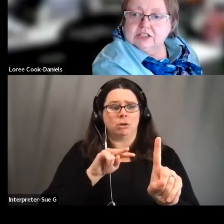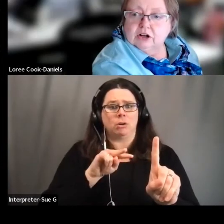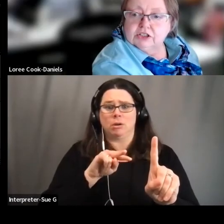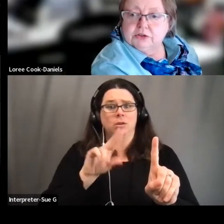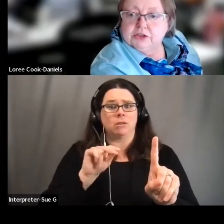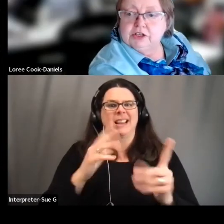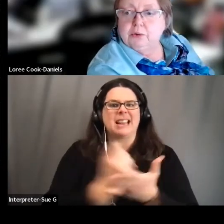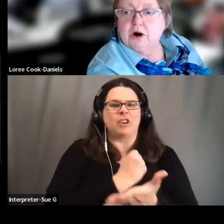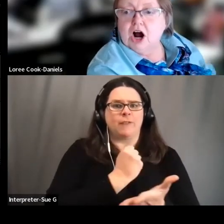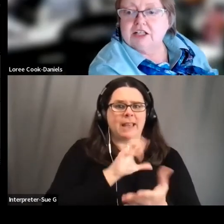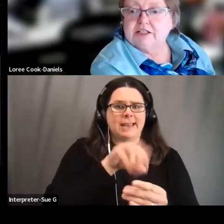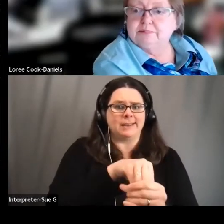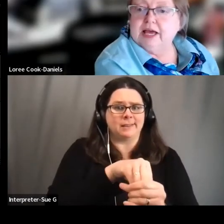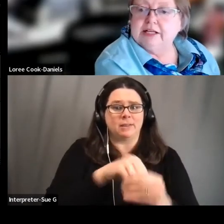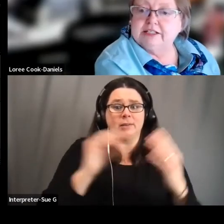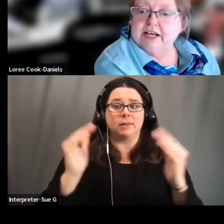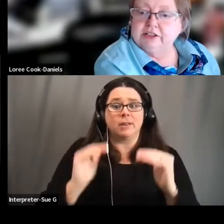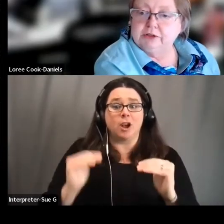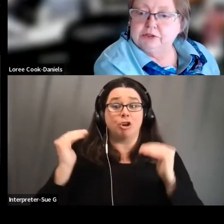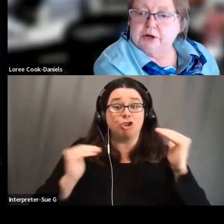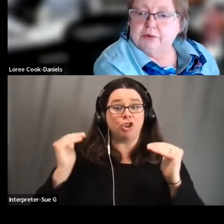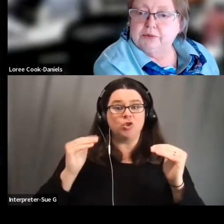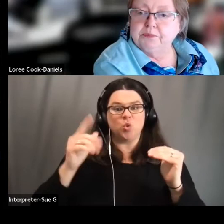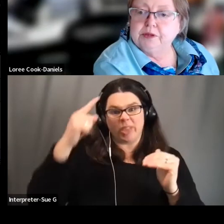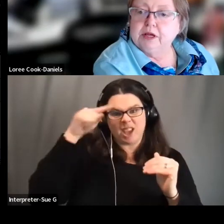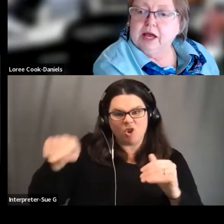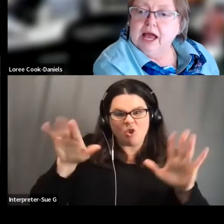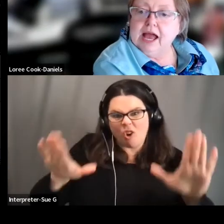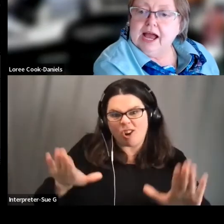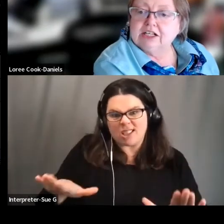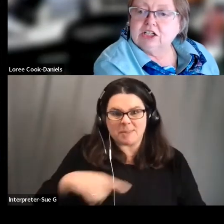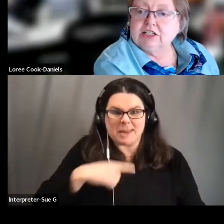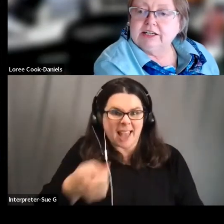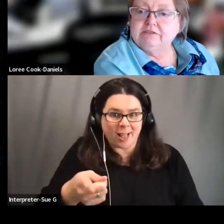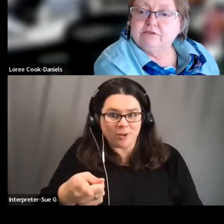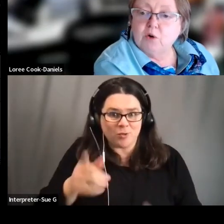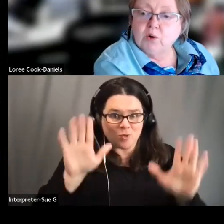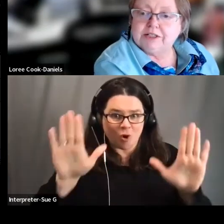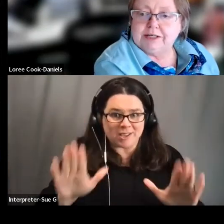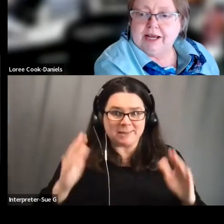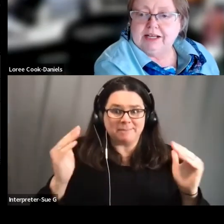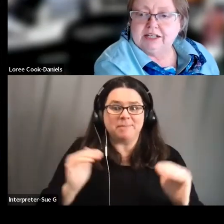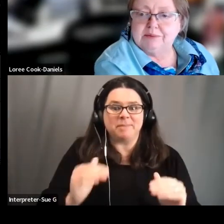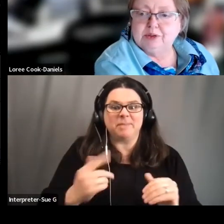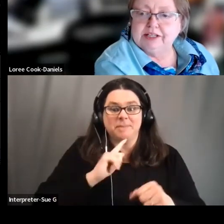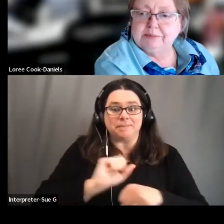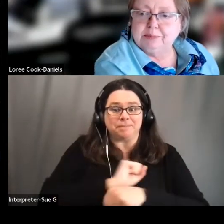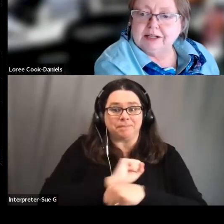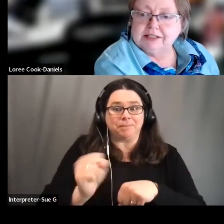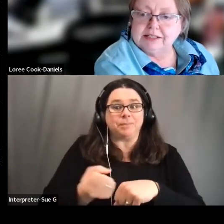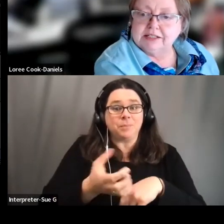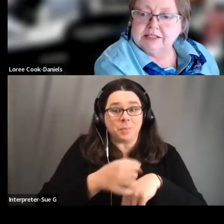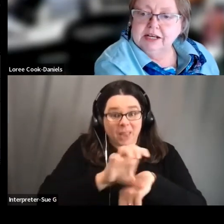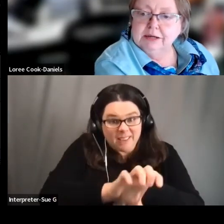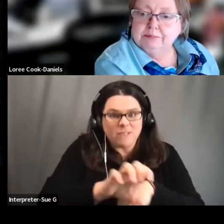Adults who think you are awesome and tell you so. Actually enforcing anti-bullying policies.